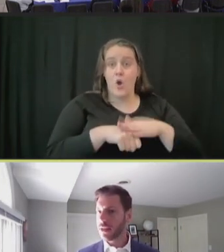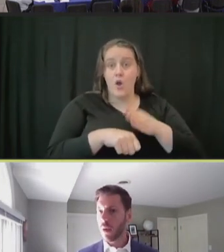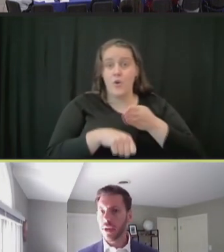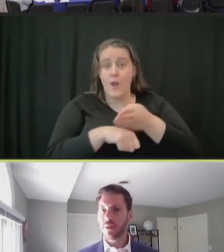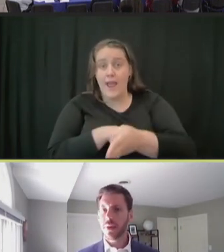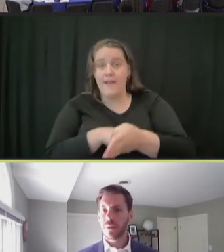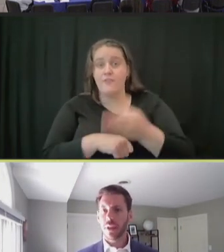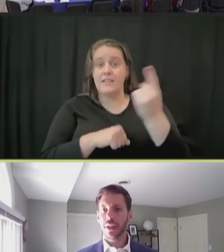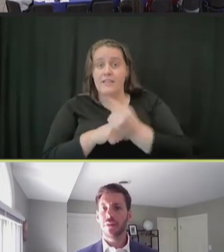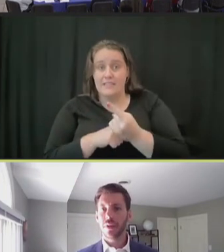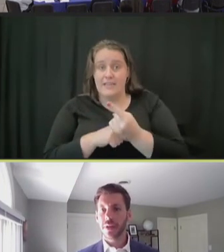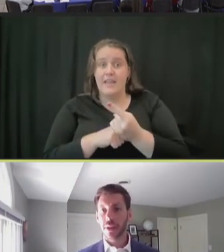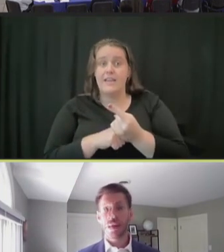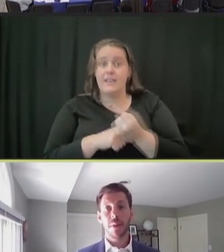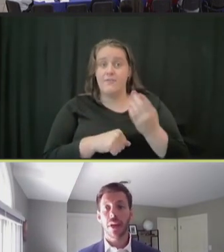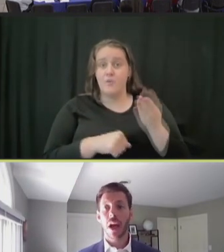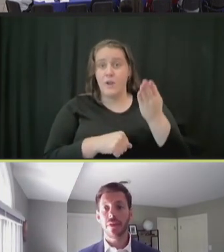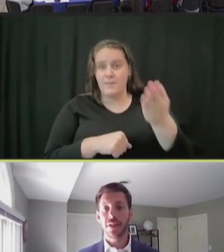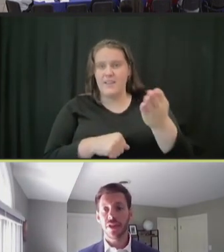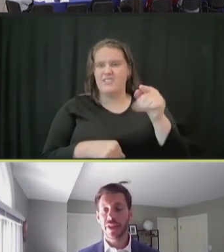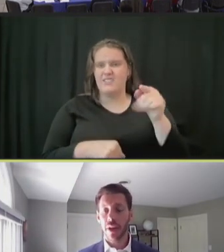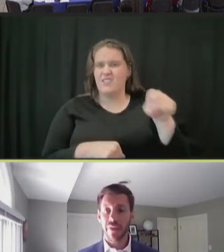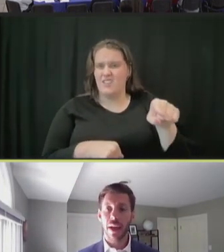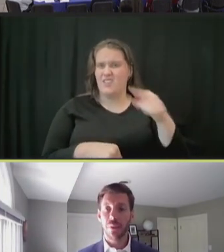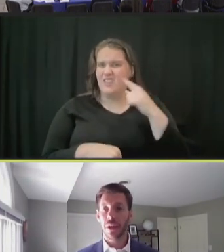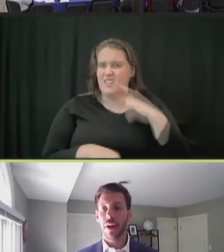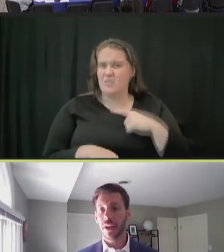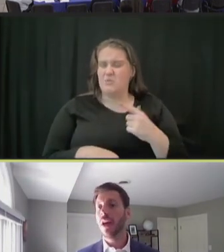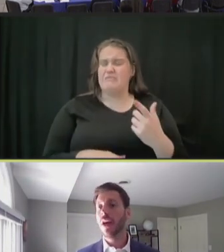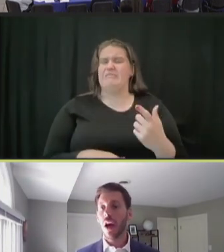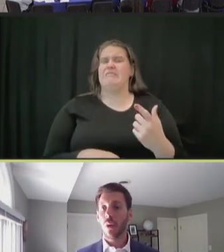This point has been really confusing in some of the conversations that we've had regarding